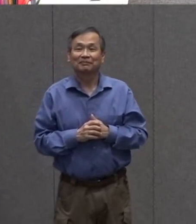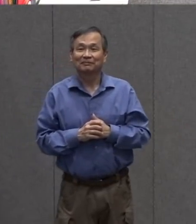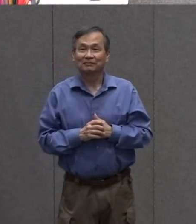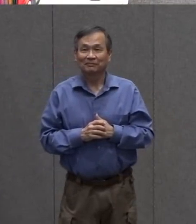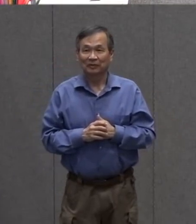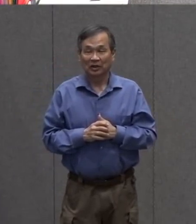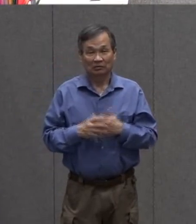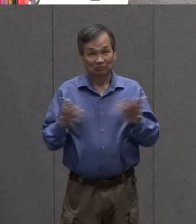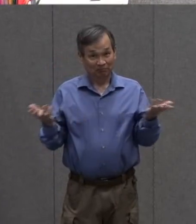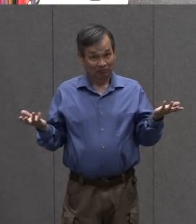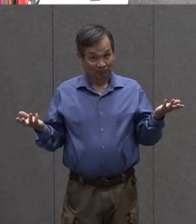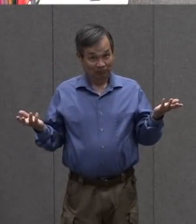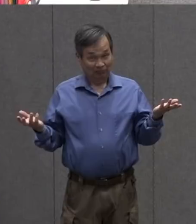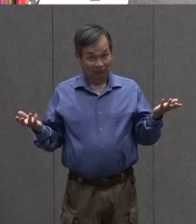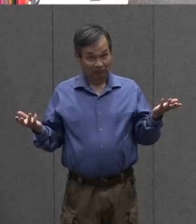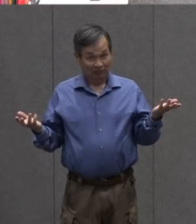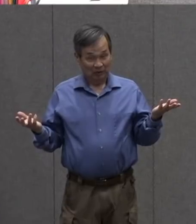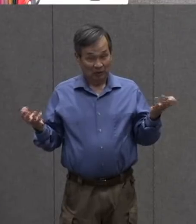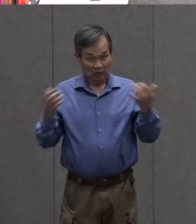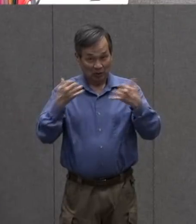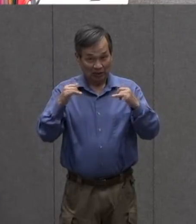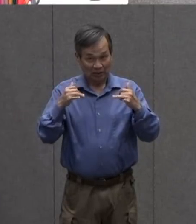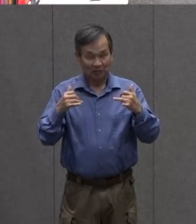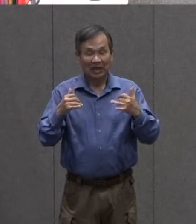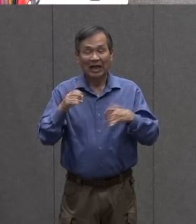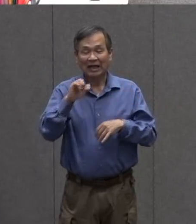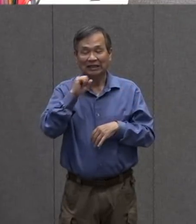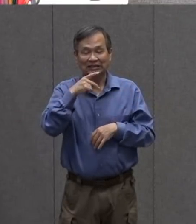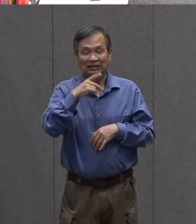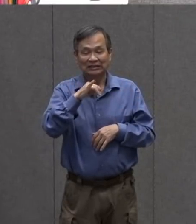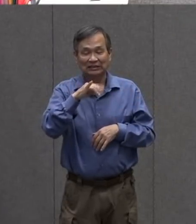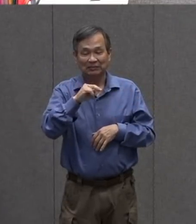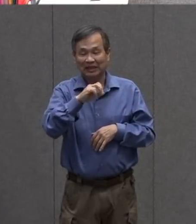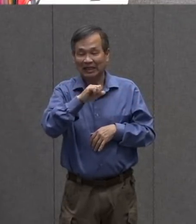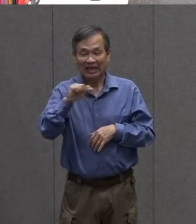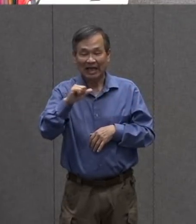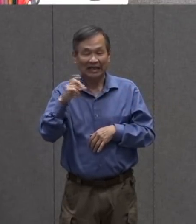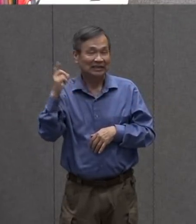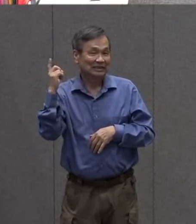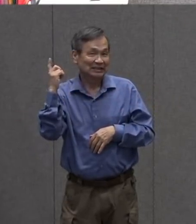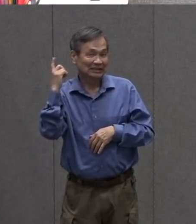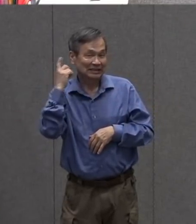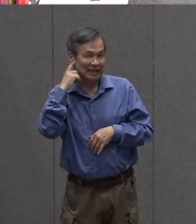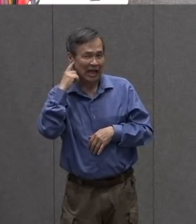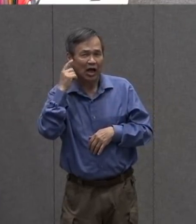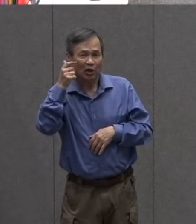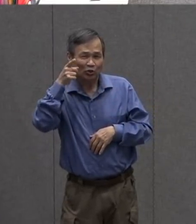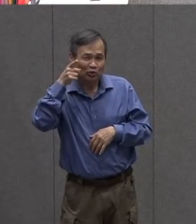So friends, when you go to play spin the sound, I want you to be creative. When you build your game remember you can make more than one.